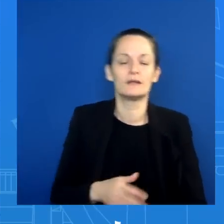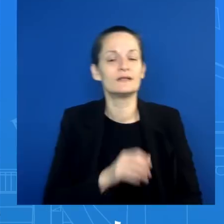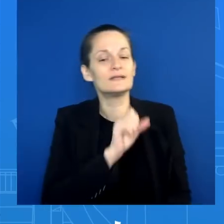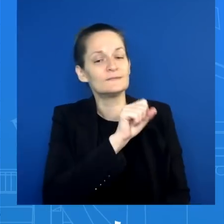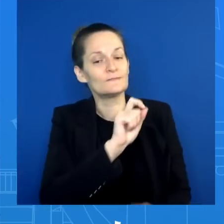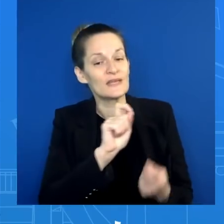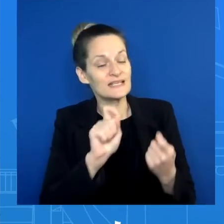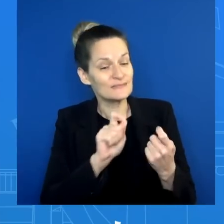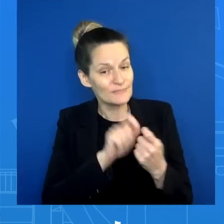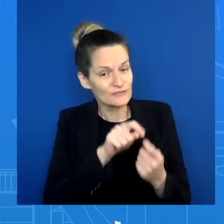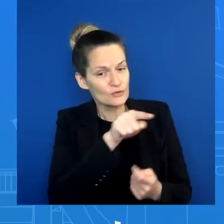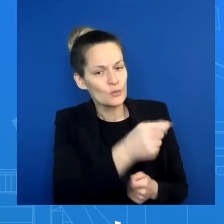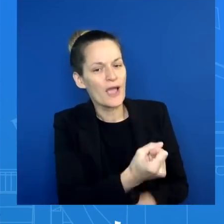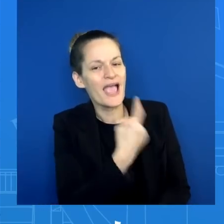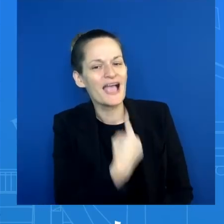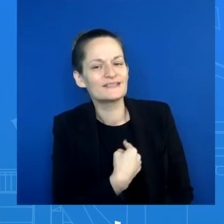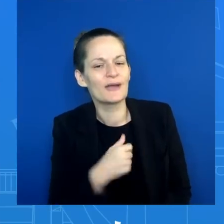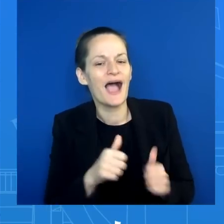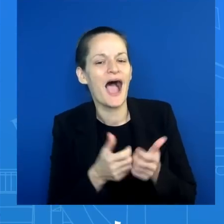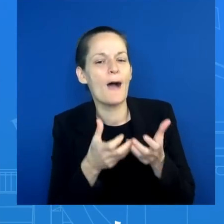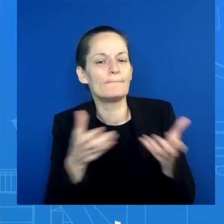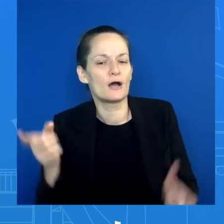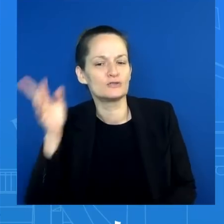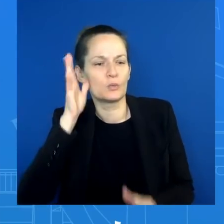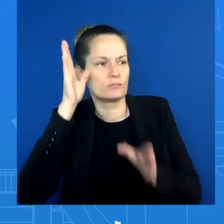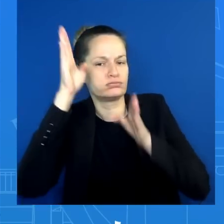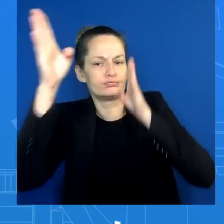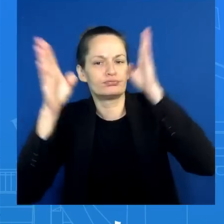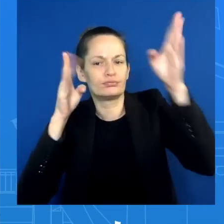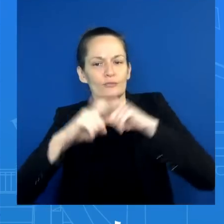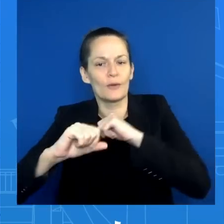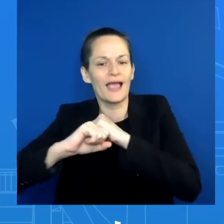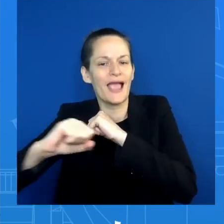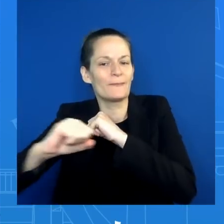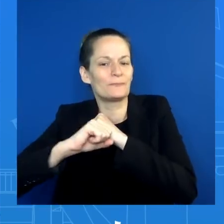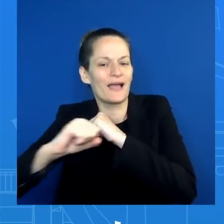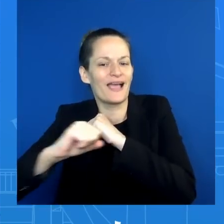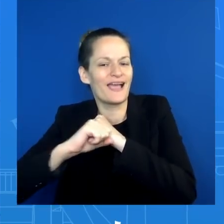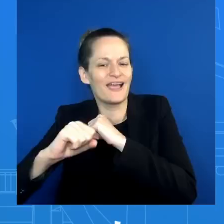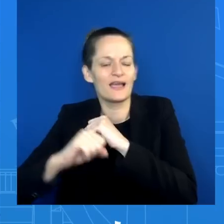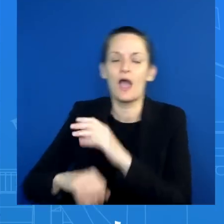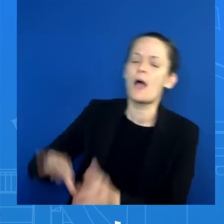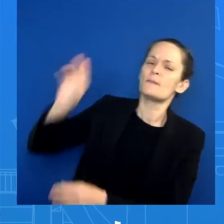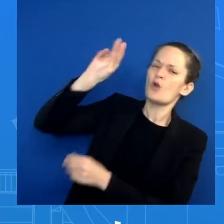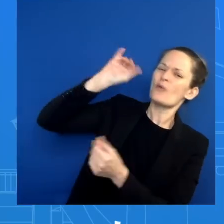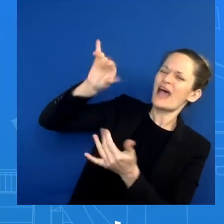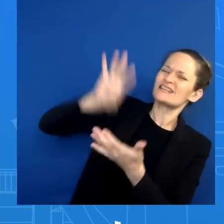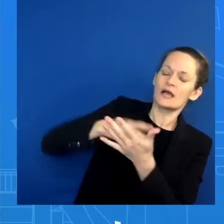I can't. Oh, no, no way. I'm about I'm about to answer. I just want I'm just saying that with a preface to it,